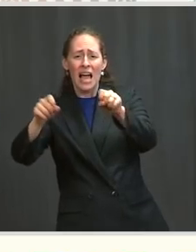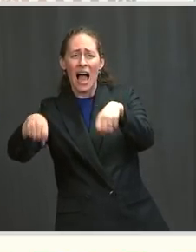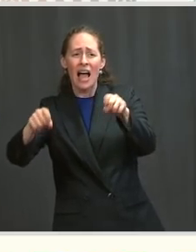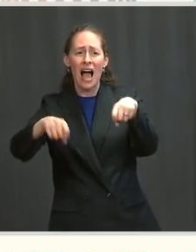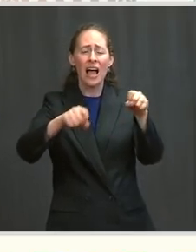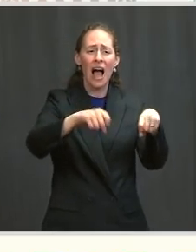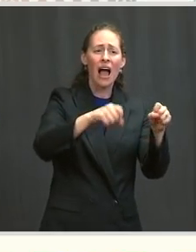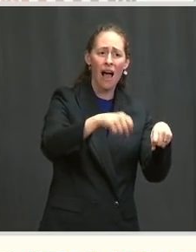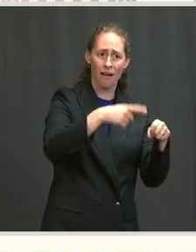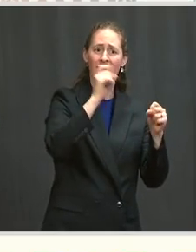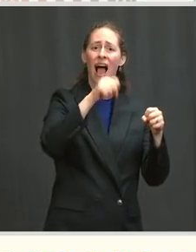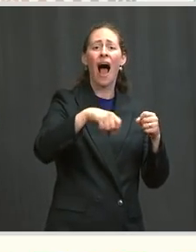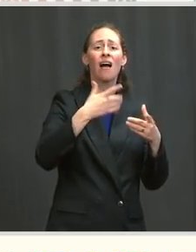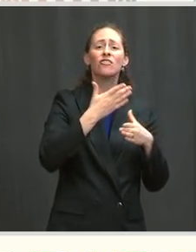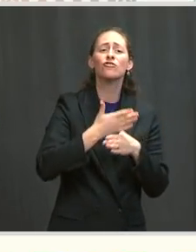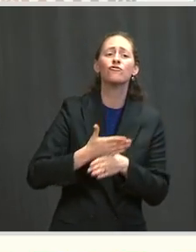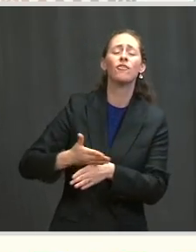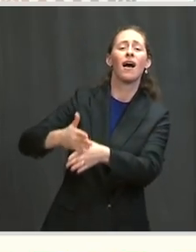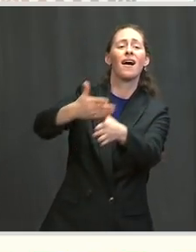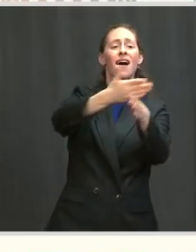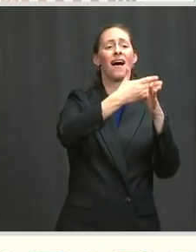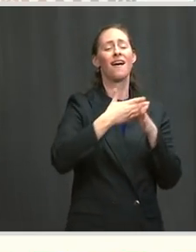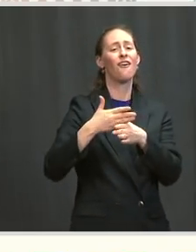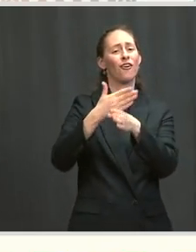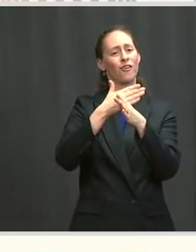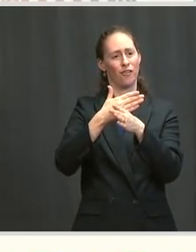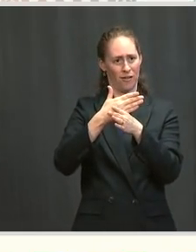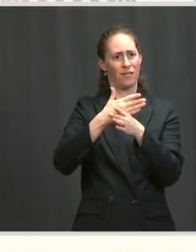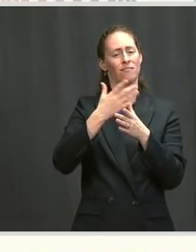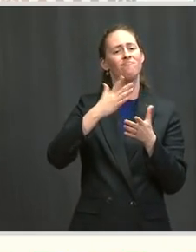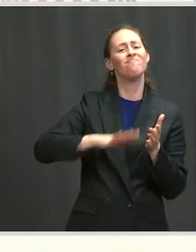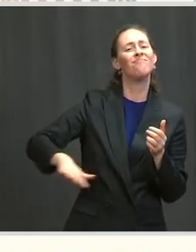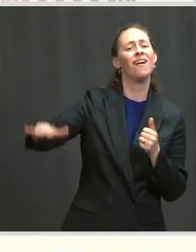by embracing the LGBT+ community -- Q+ community.